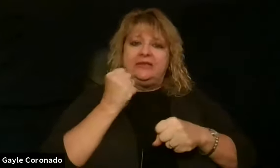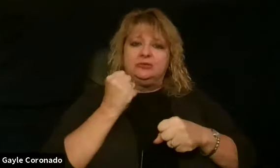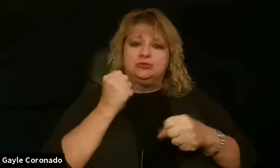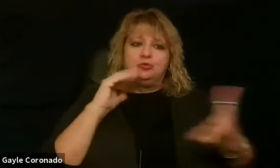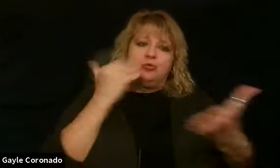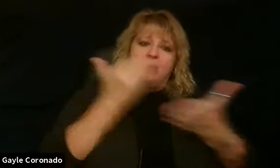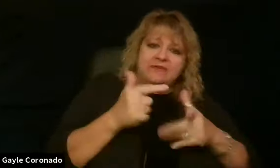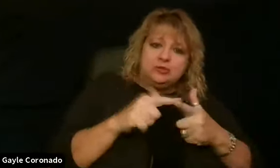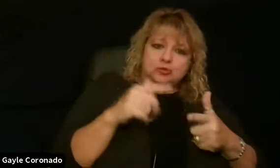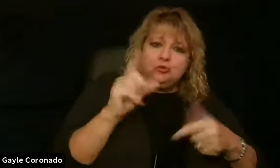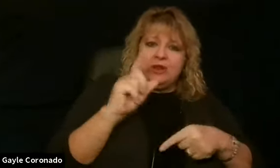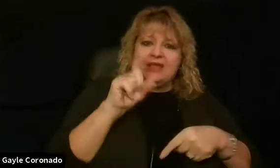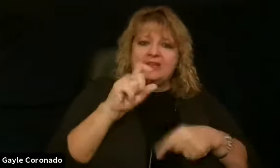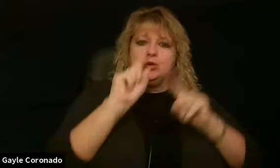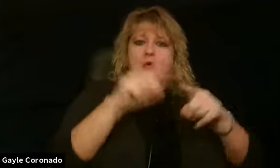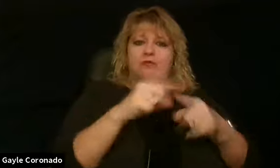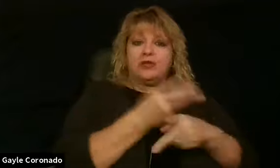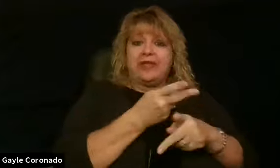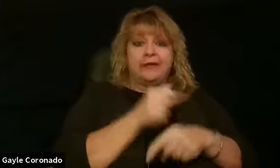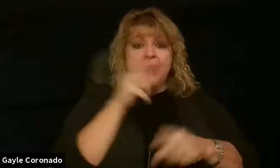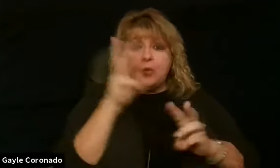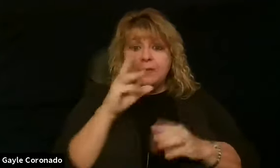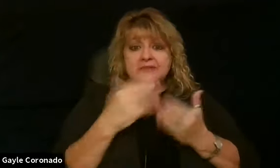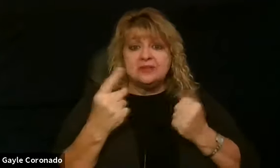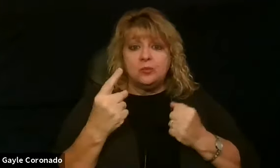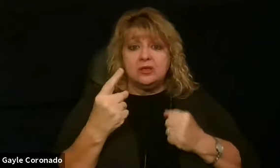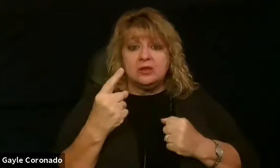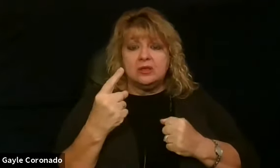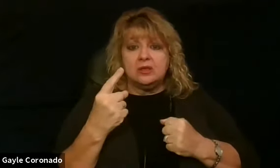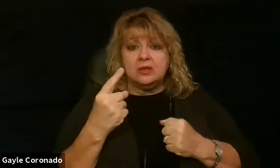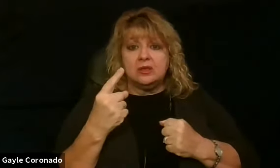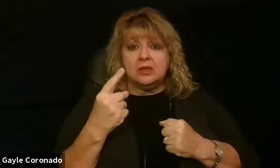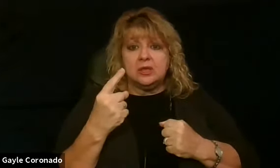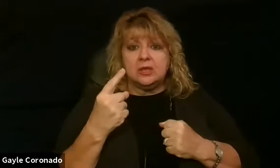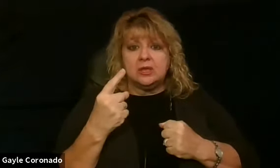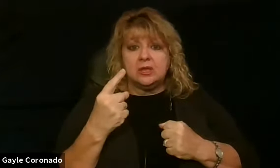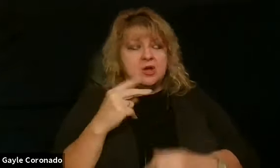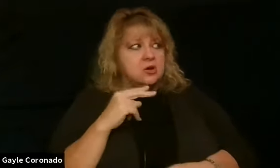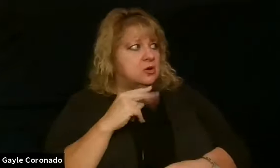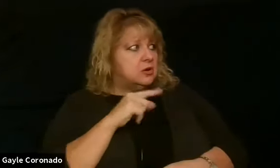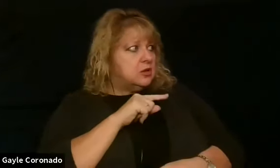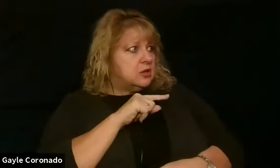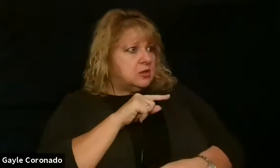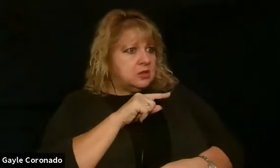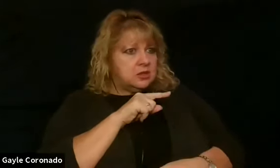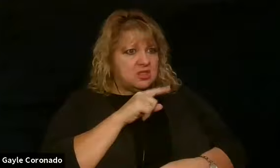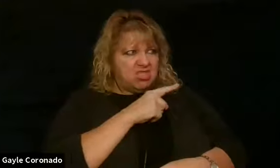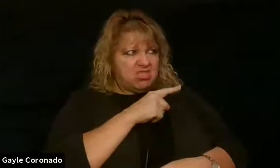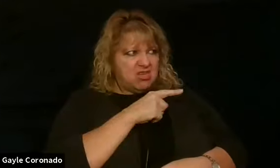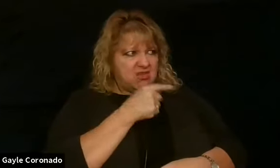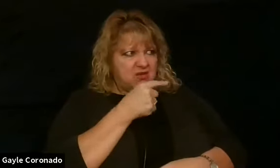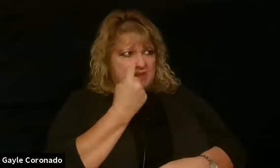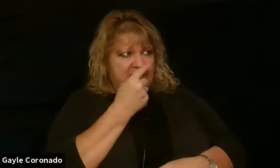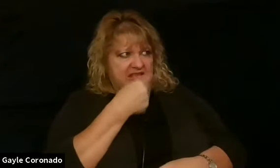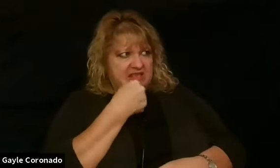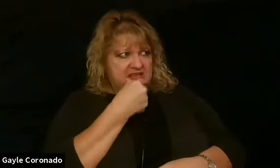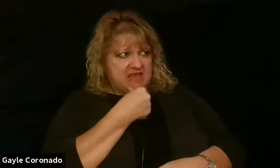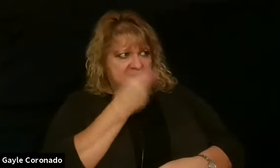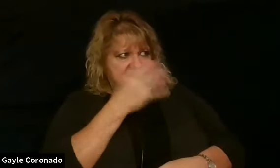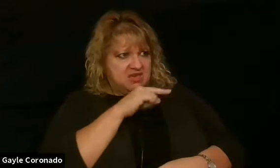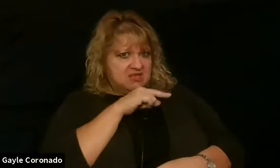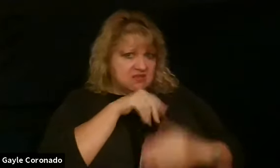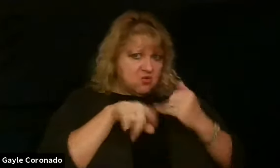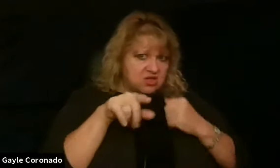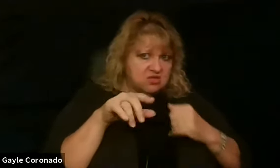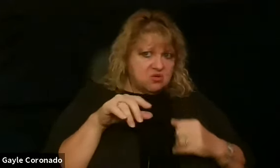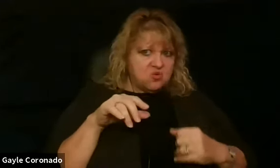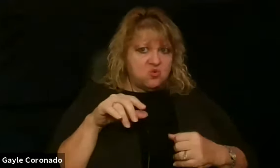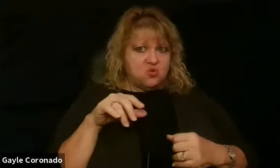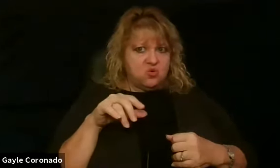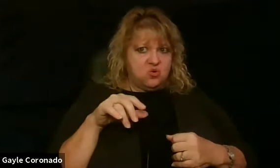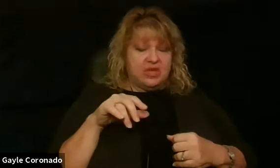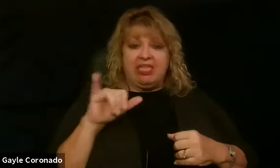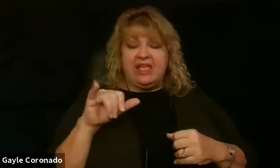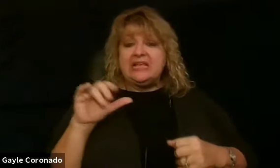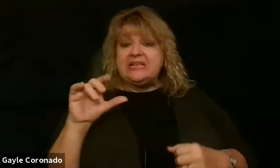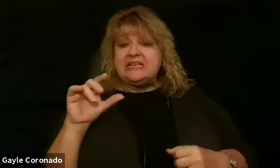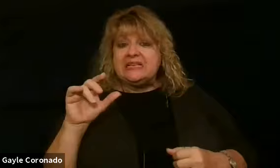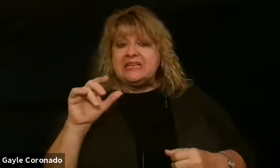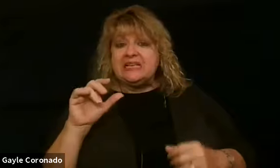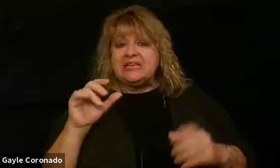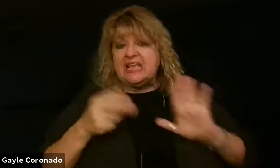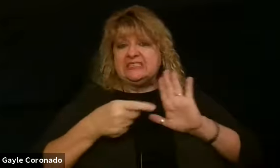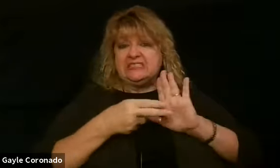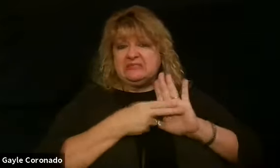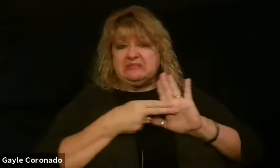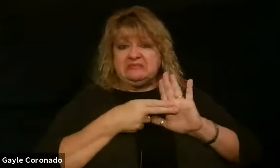Even without having to worry about somebody watching a third thing that's go into their you know that stigma is you know that I think the stigma is the disease, I don't think anything's a disease, other than stigma because that's what perpetuates to make